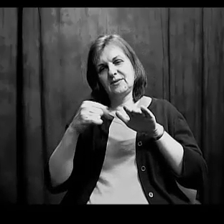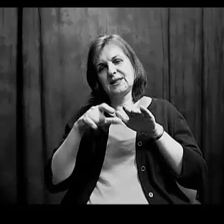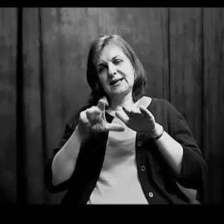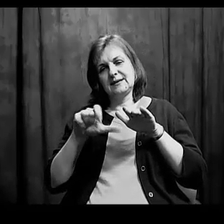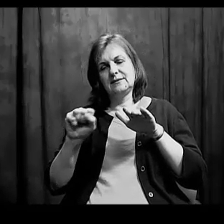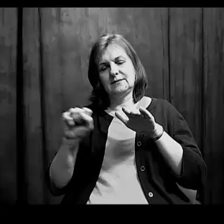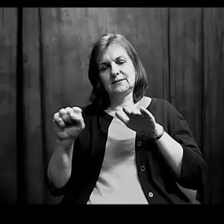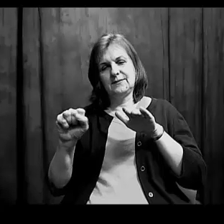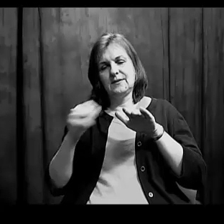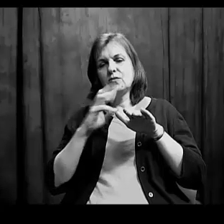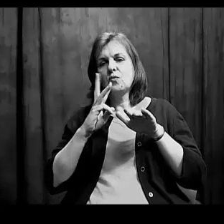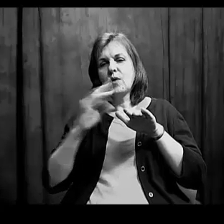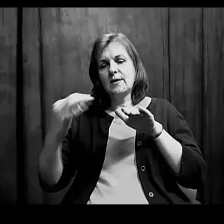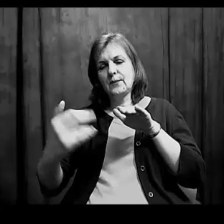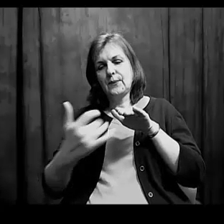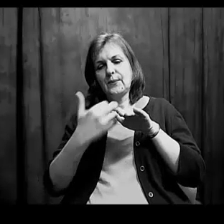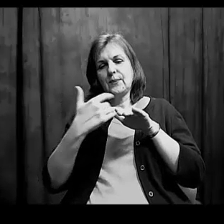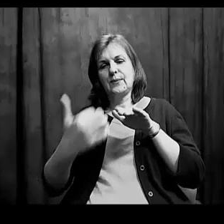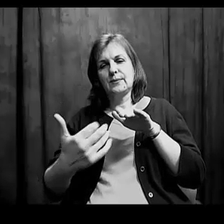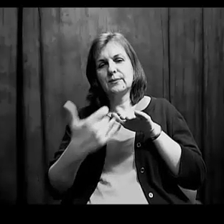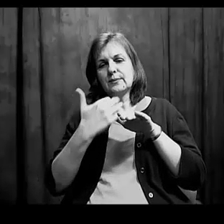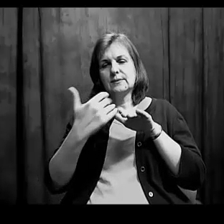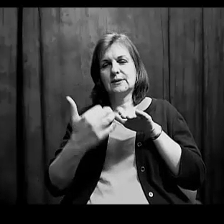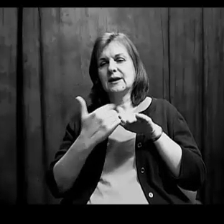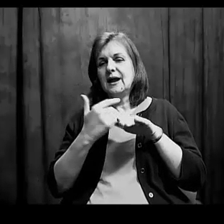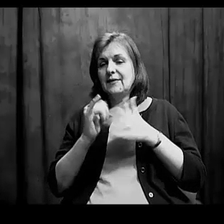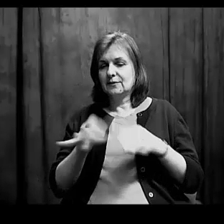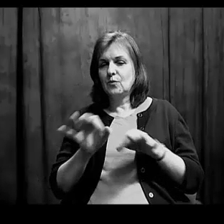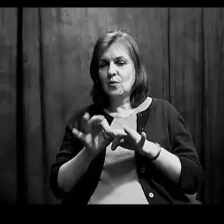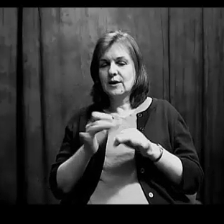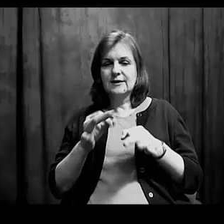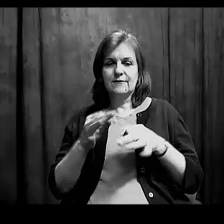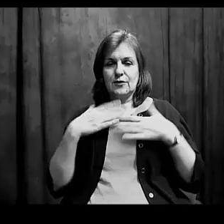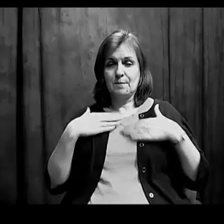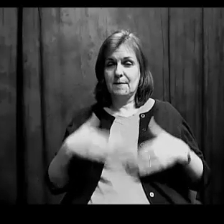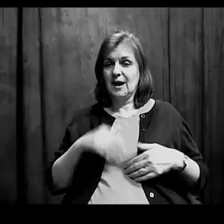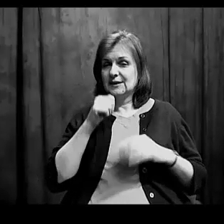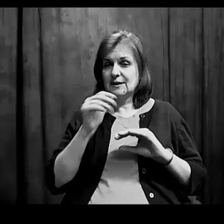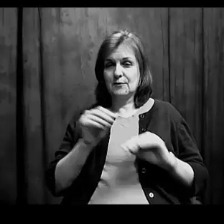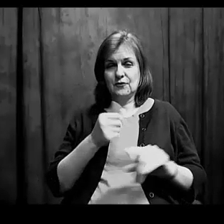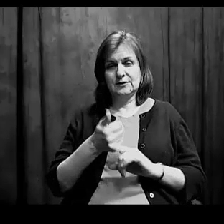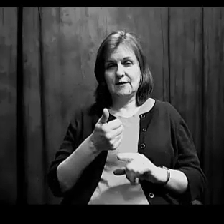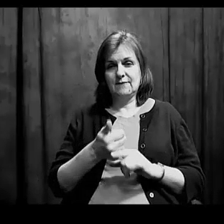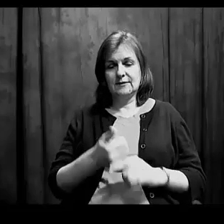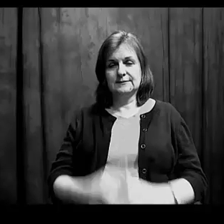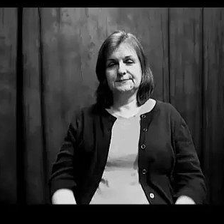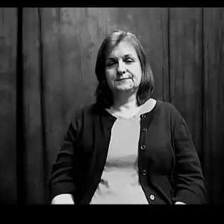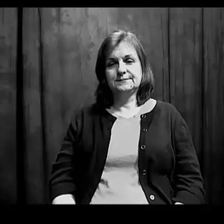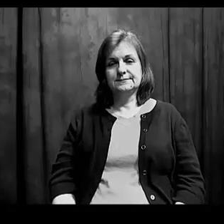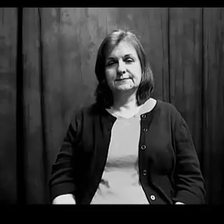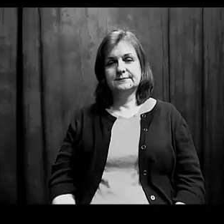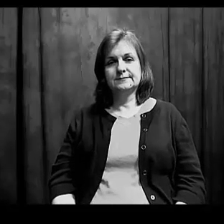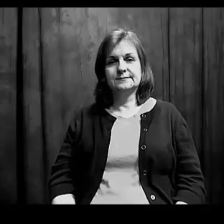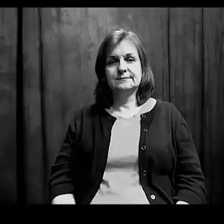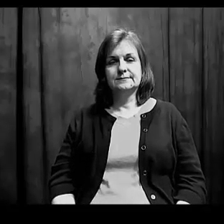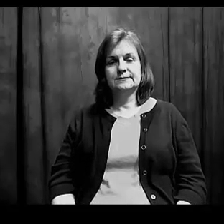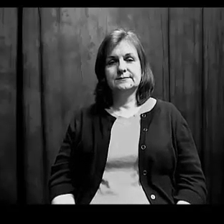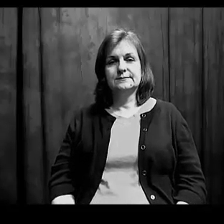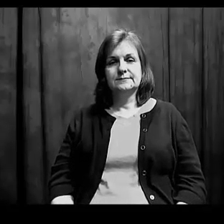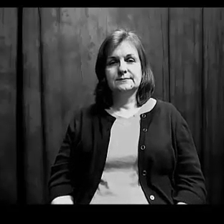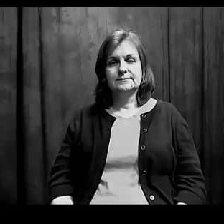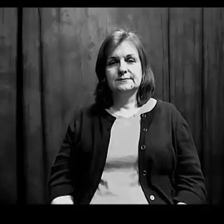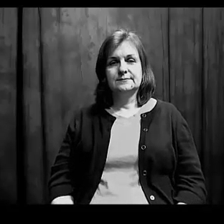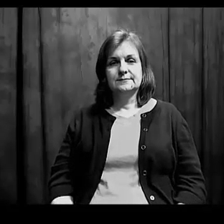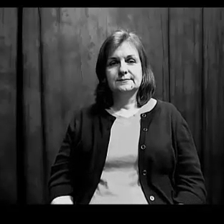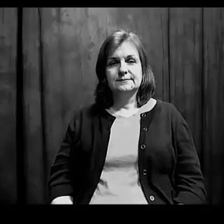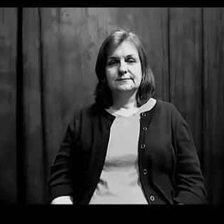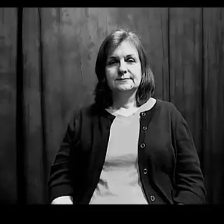so that movement of water would be important if they're not moving themselves